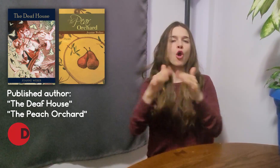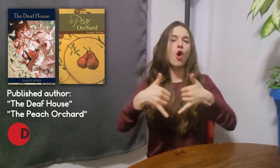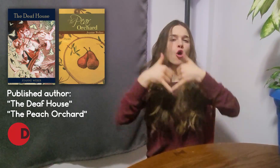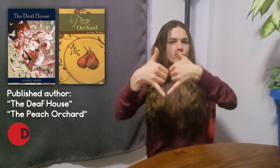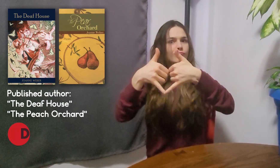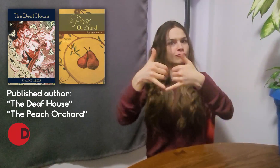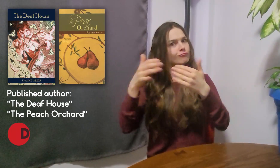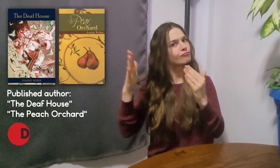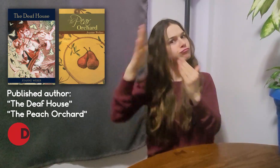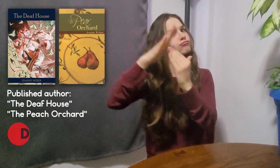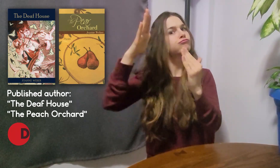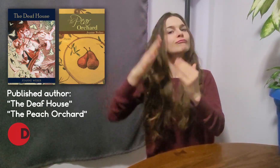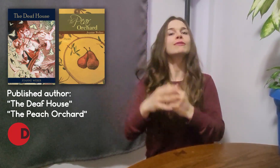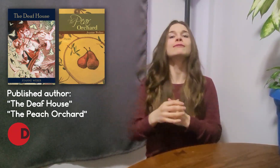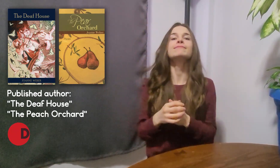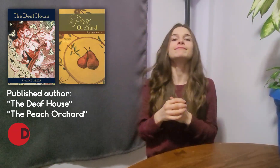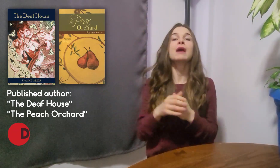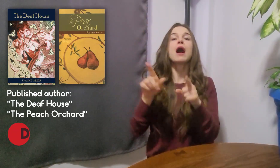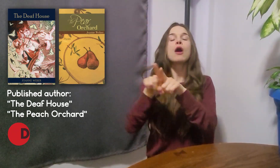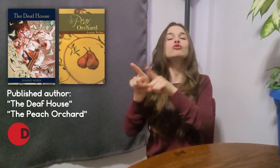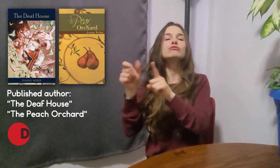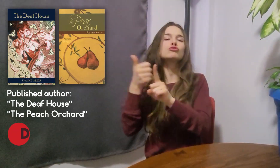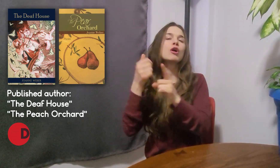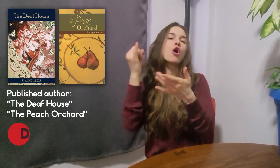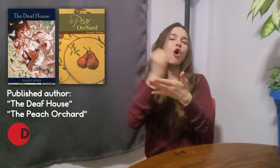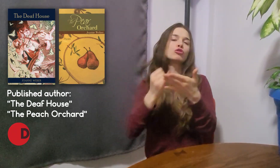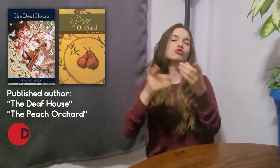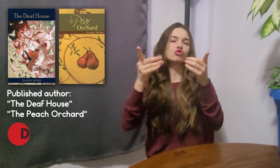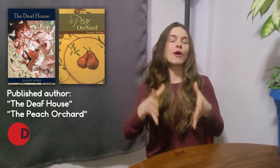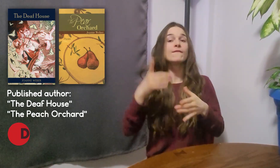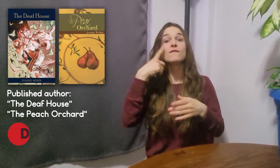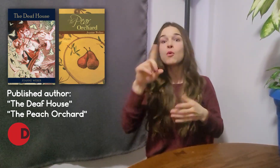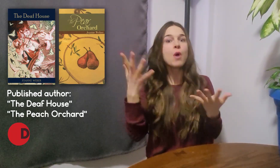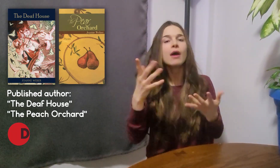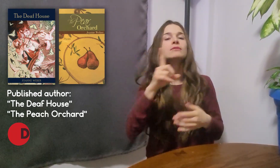She is also artistic director of Deaf Crows Collective,